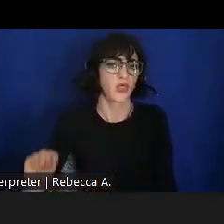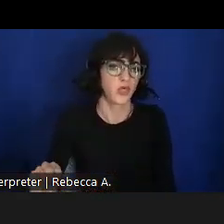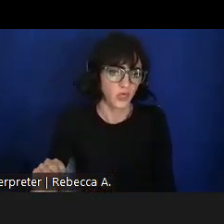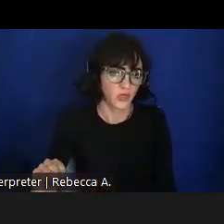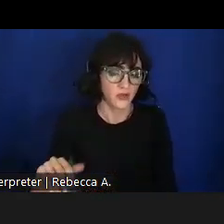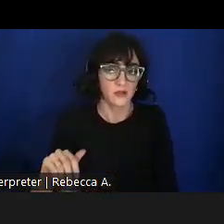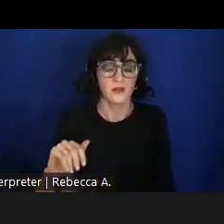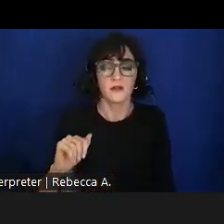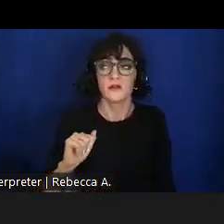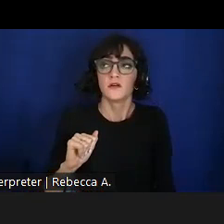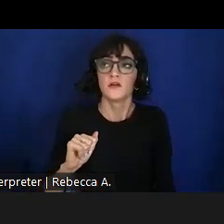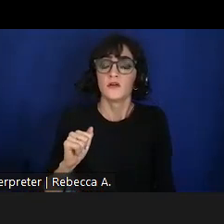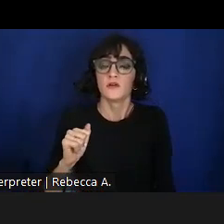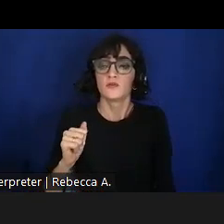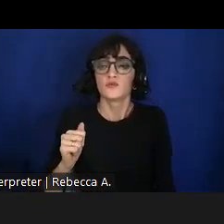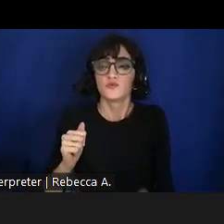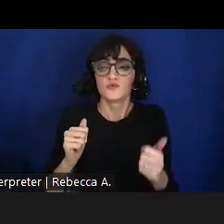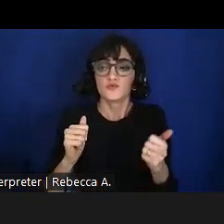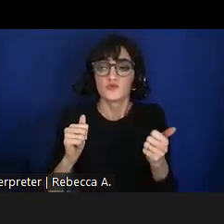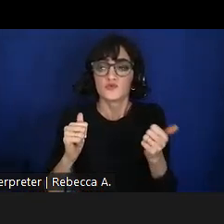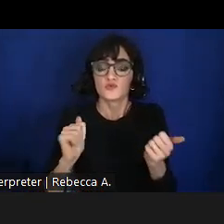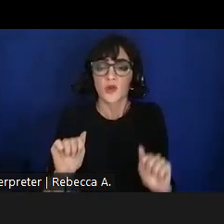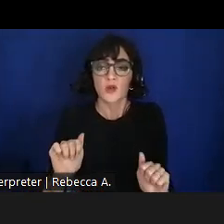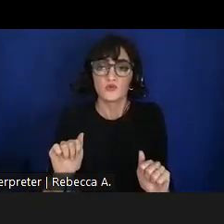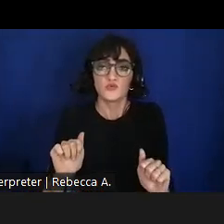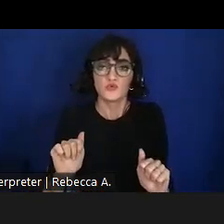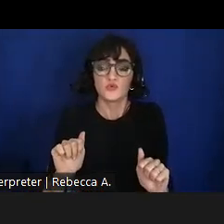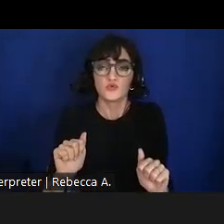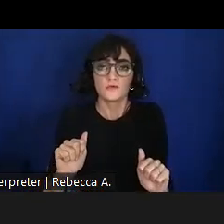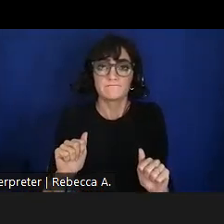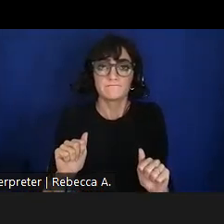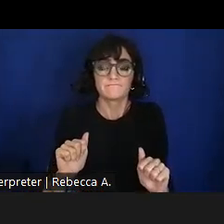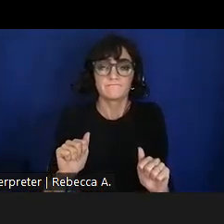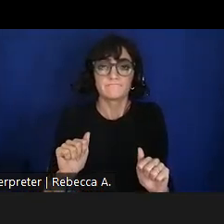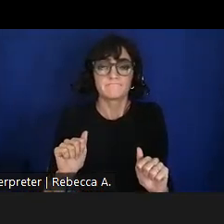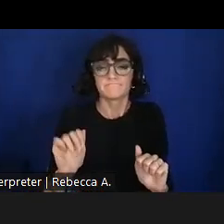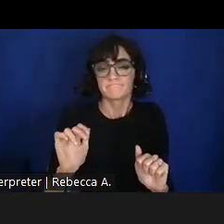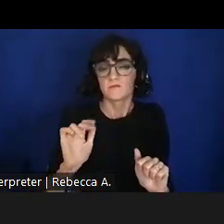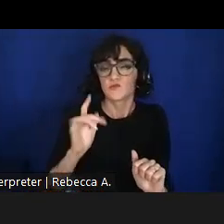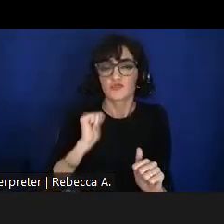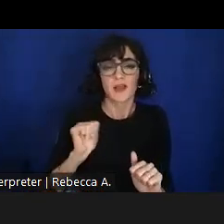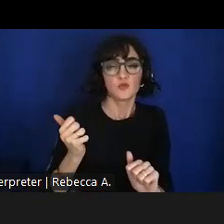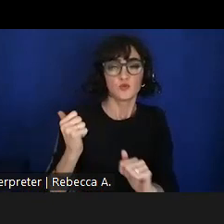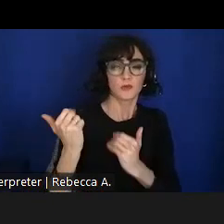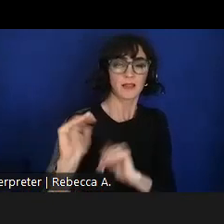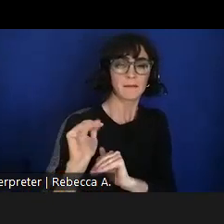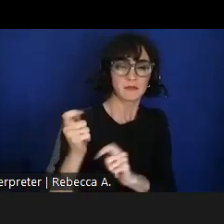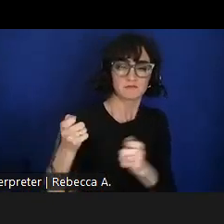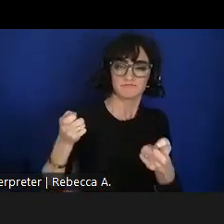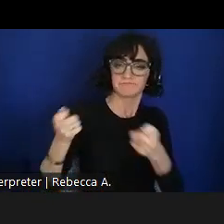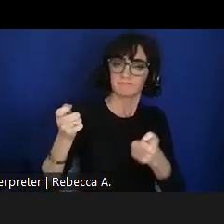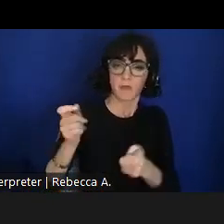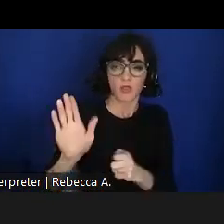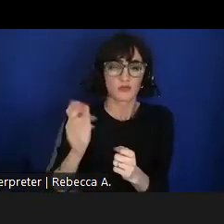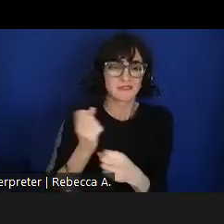prevent them from receiving from the safety and support that they need